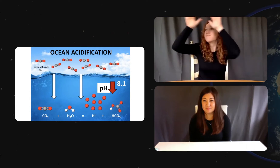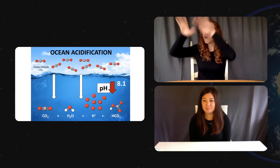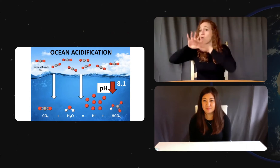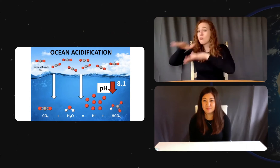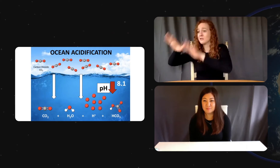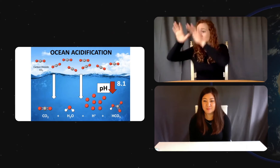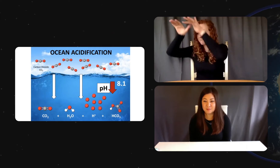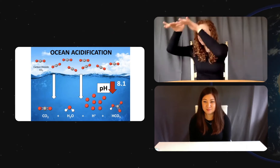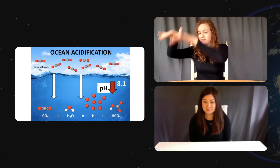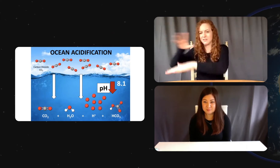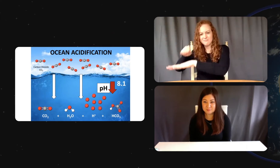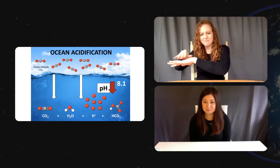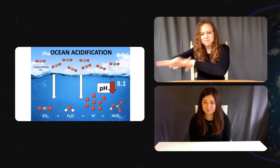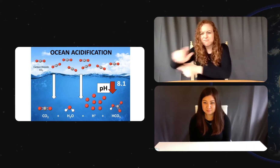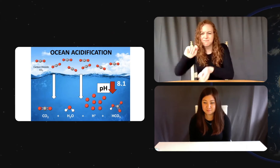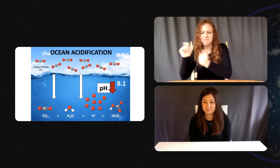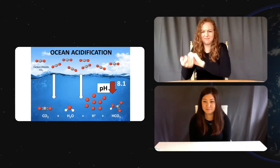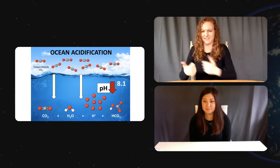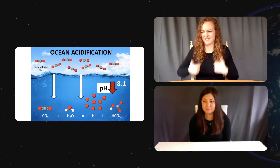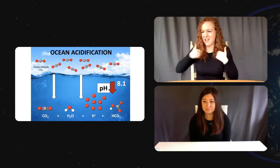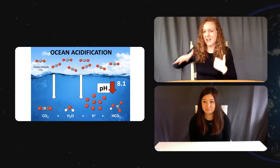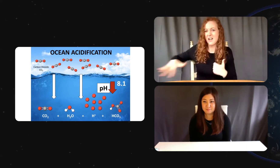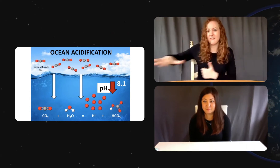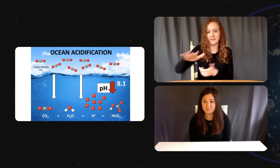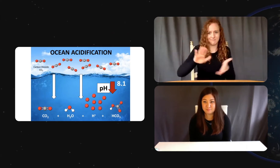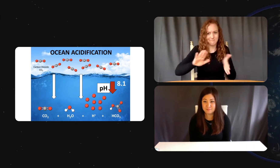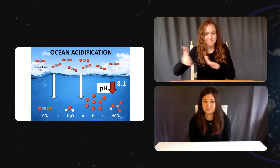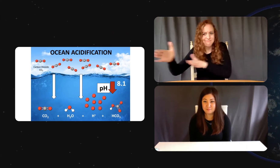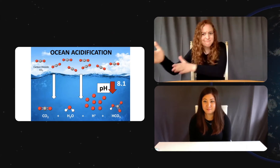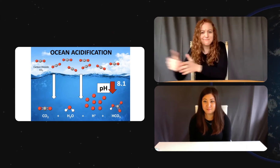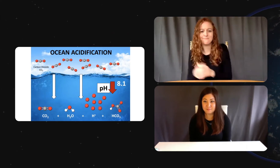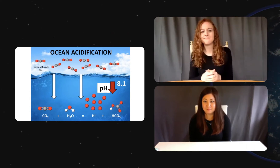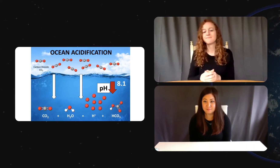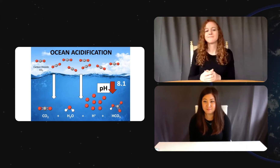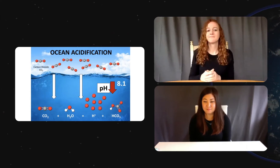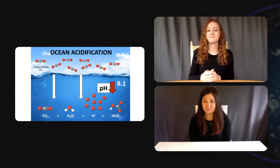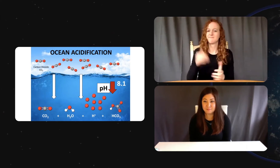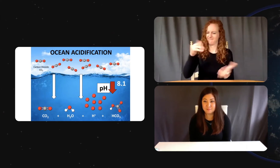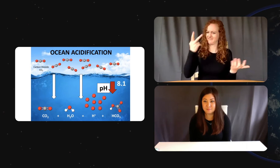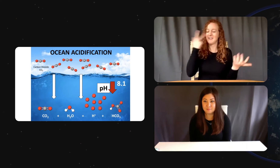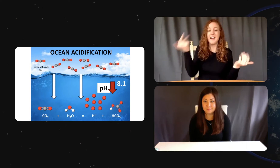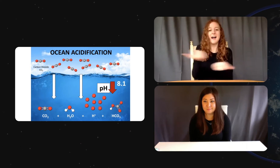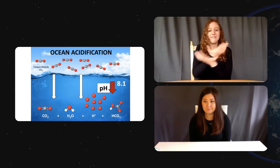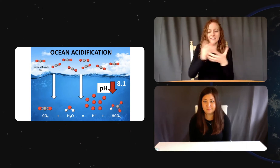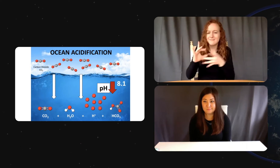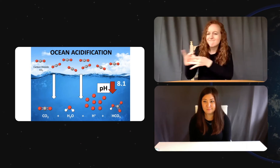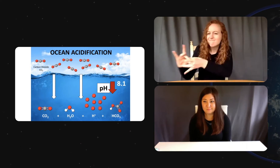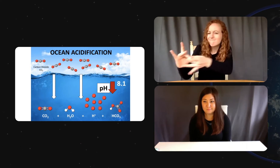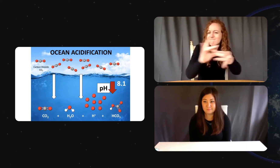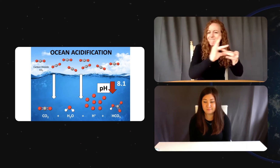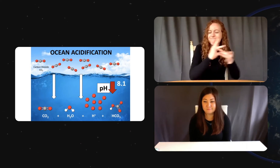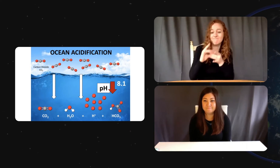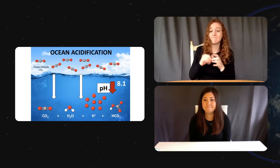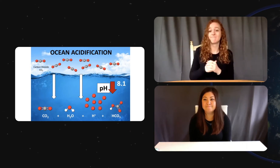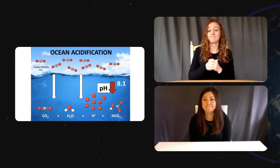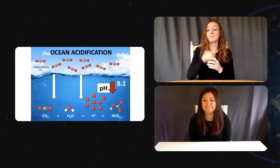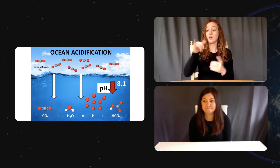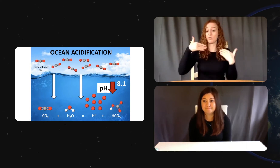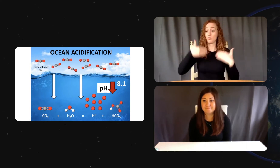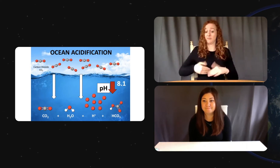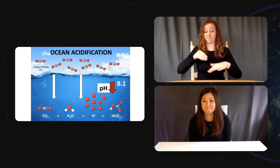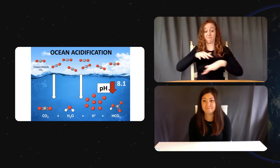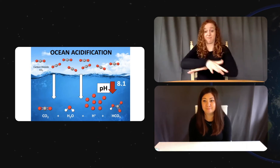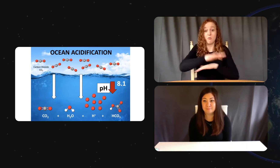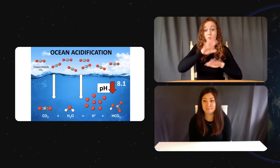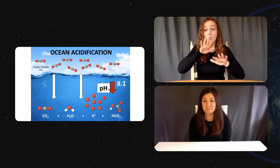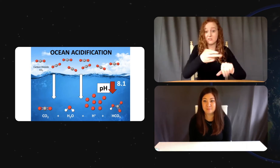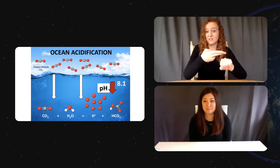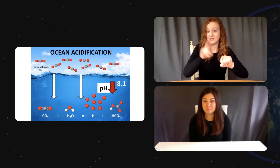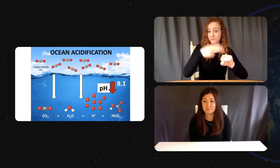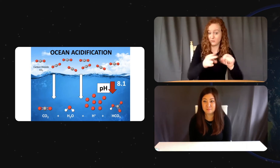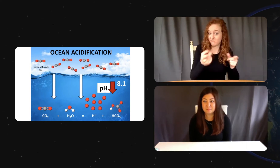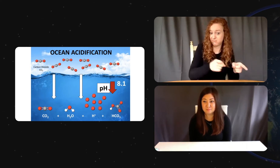The cars we drive, the factories, everything is symbiotic.